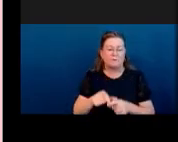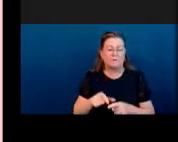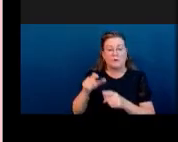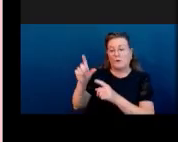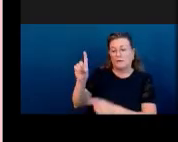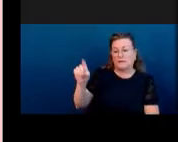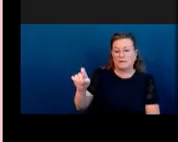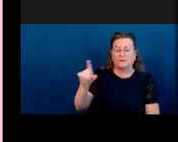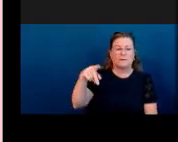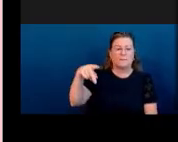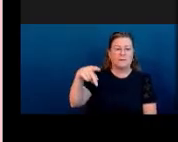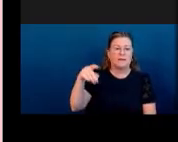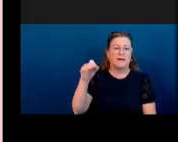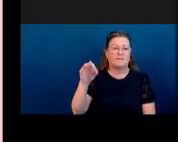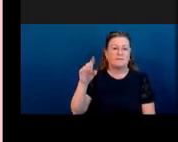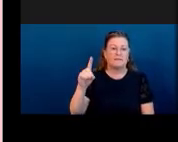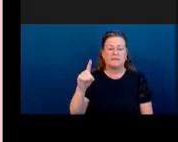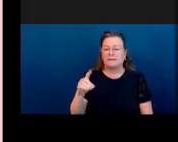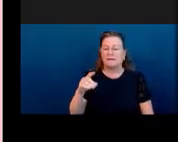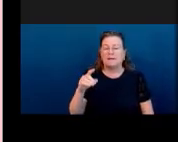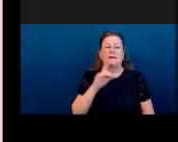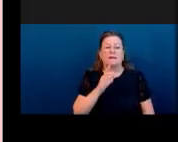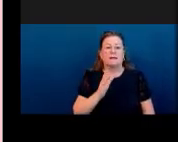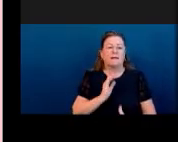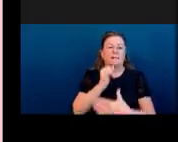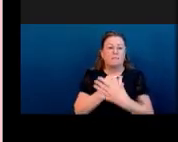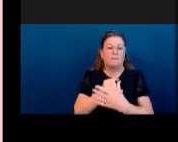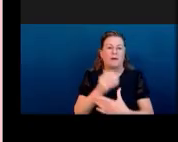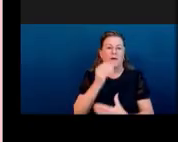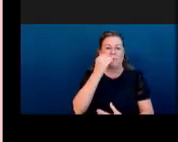impaired oral intake that is not age appropriate and is